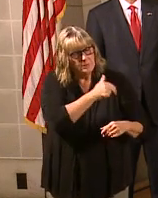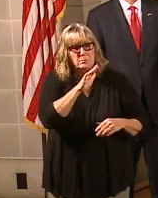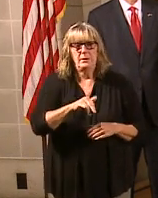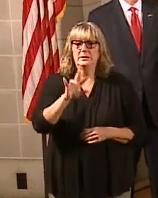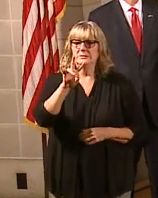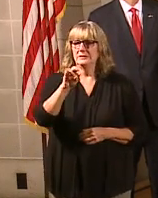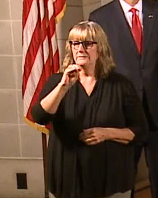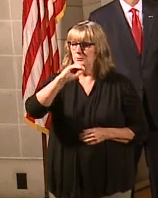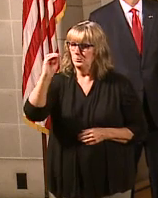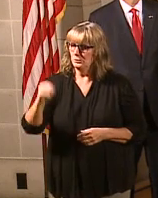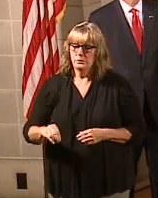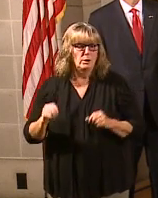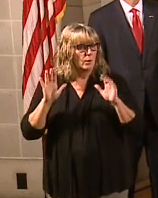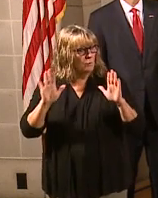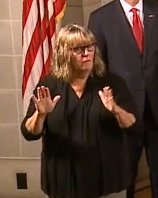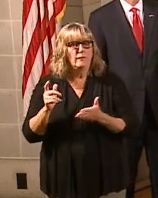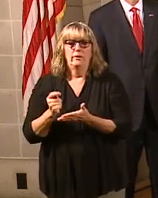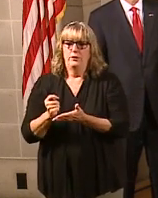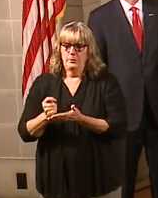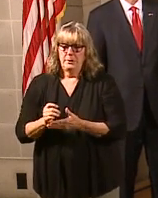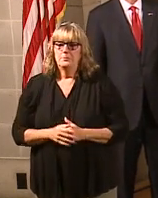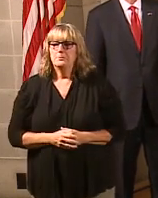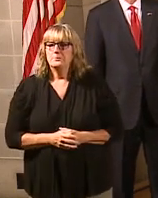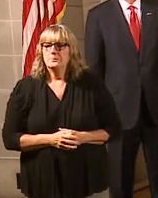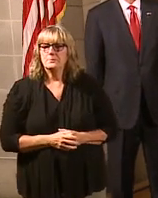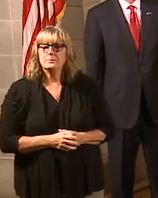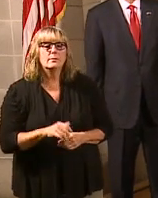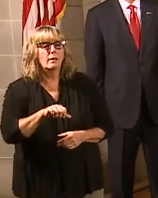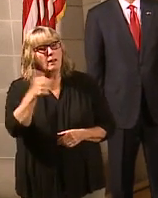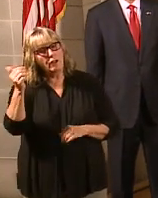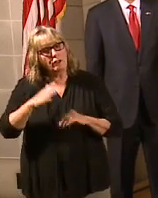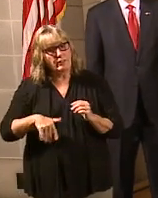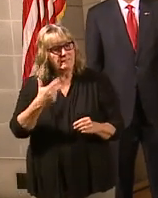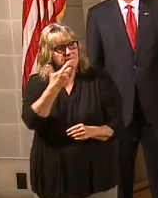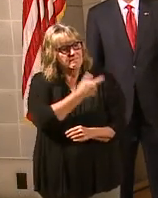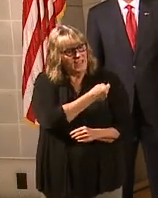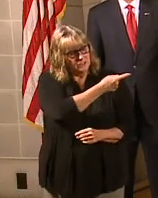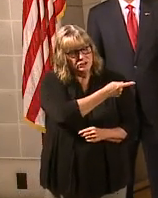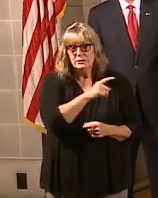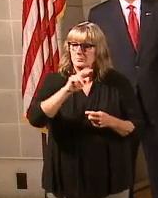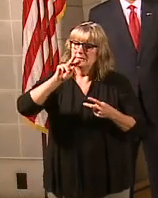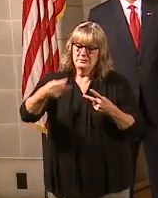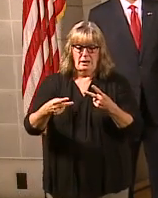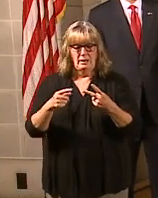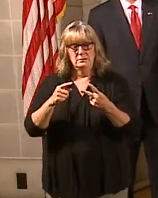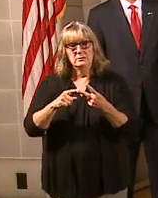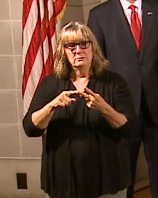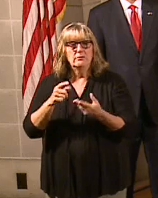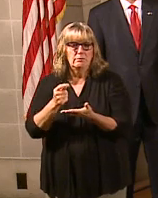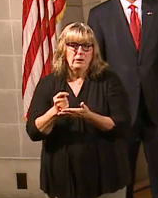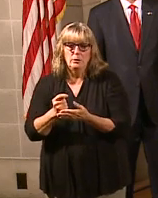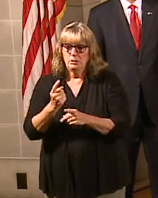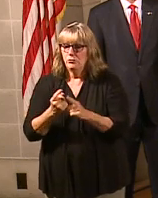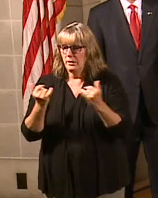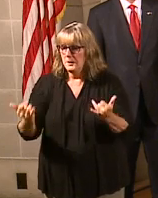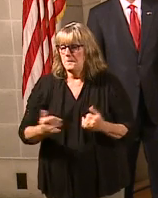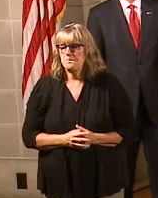THEM BY 70% OVER THE CONTROL